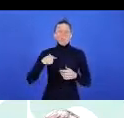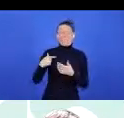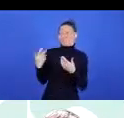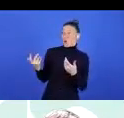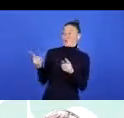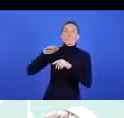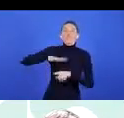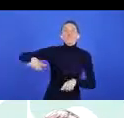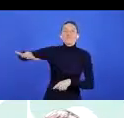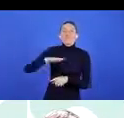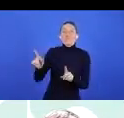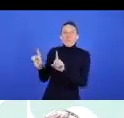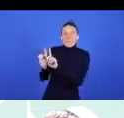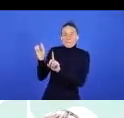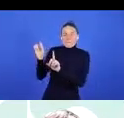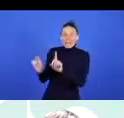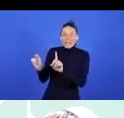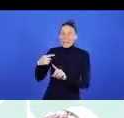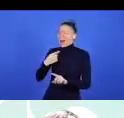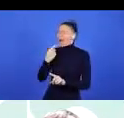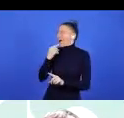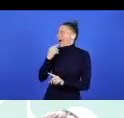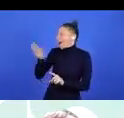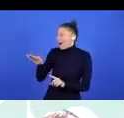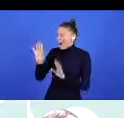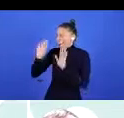, like any deaf person would. I always tell my